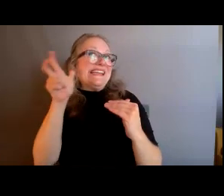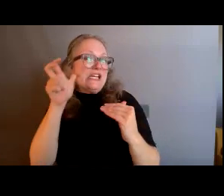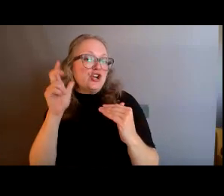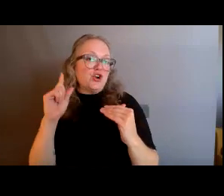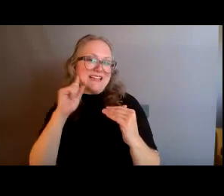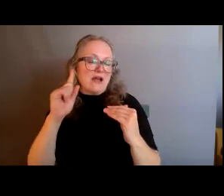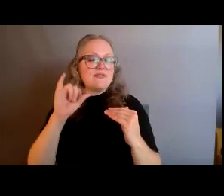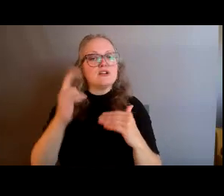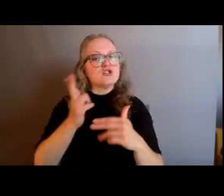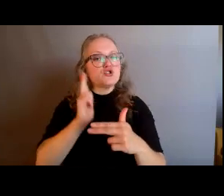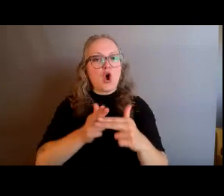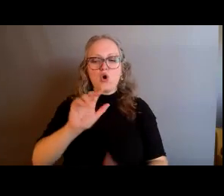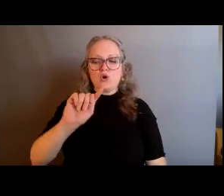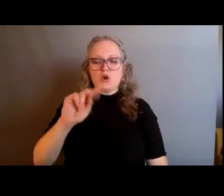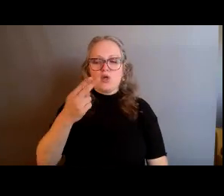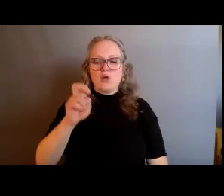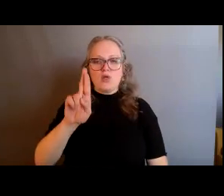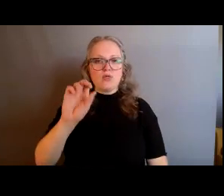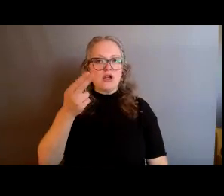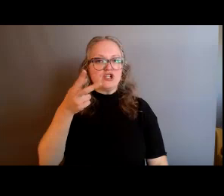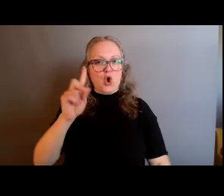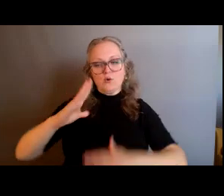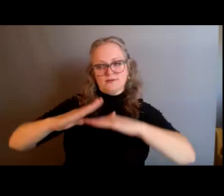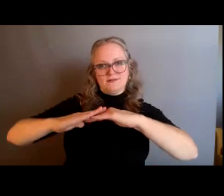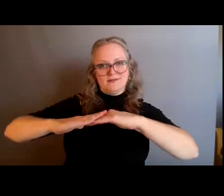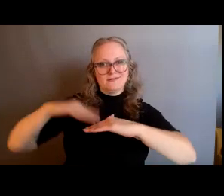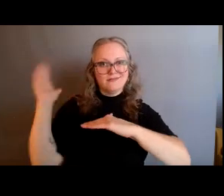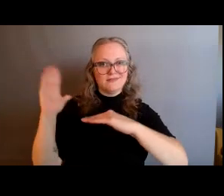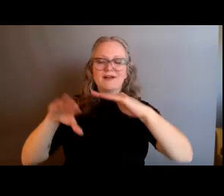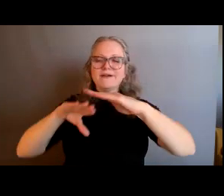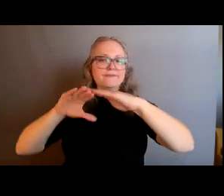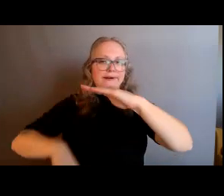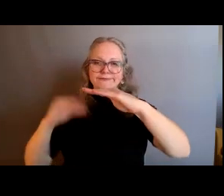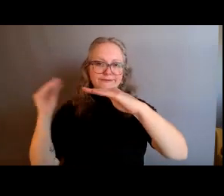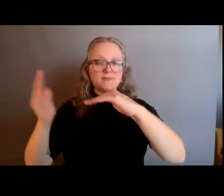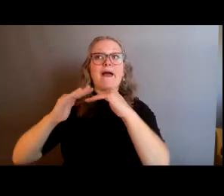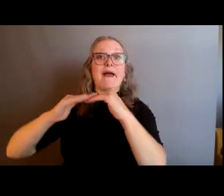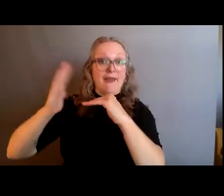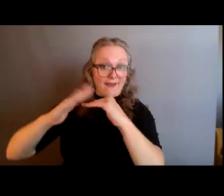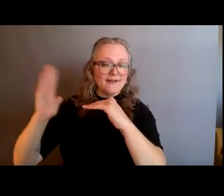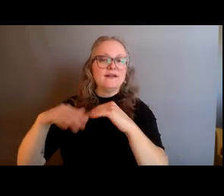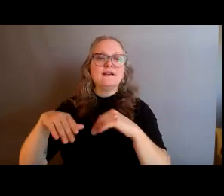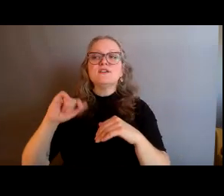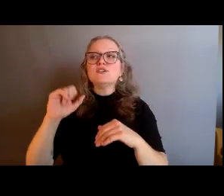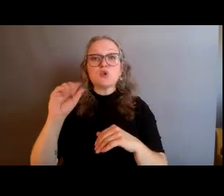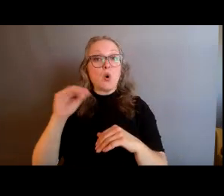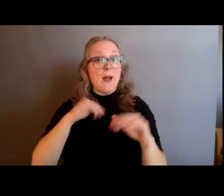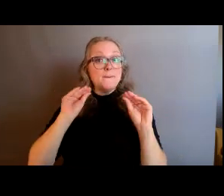These are the thresholds. Once I do that, and I've plotted that on a graph,